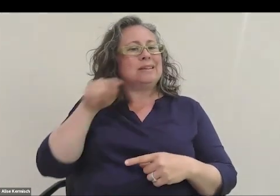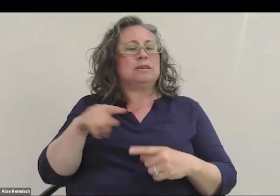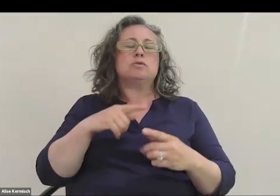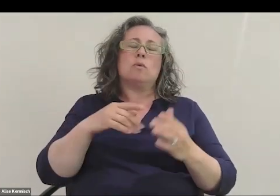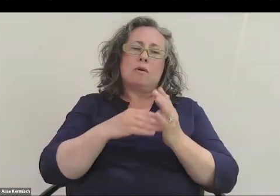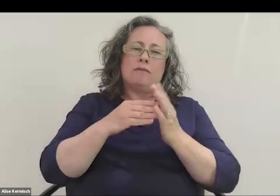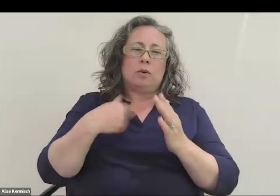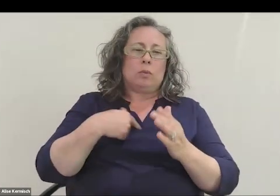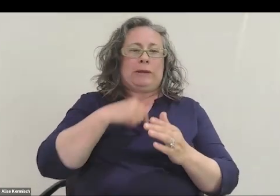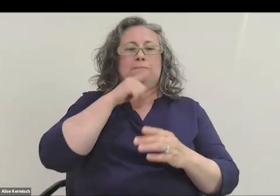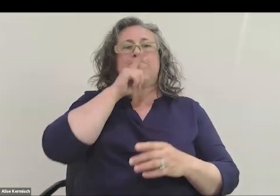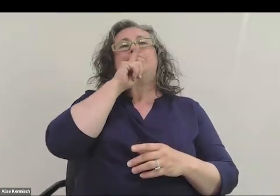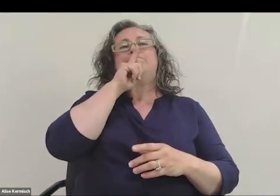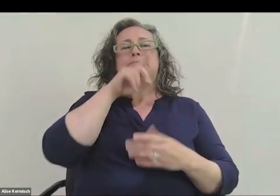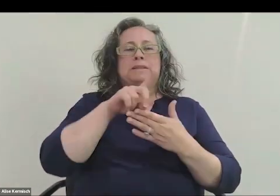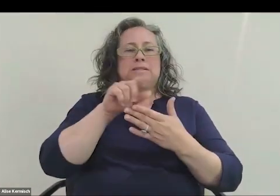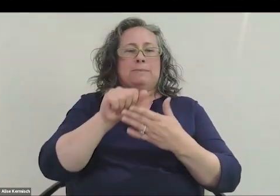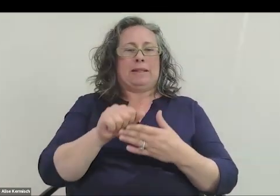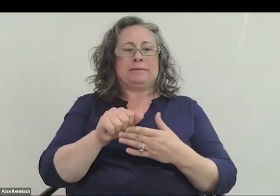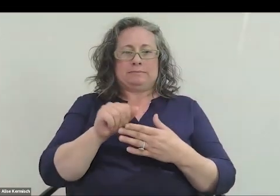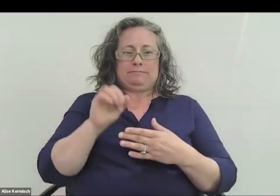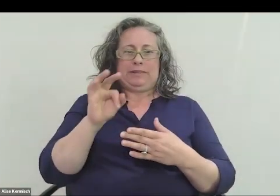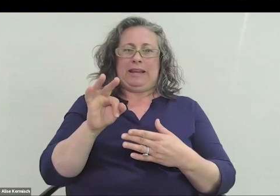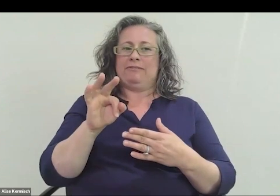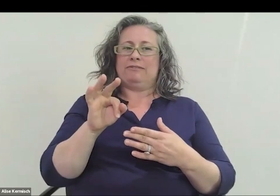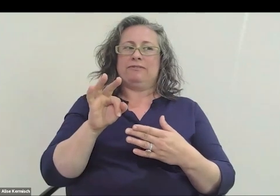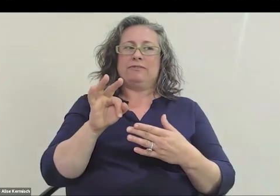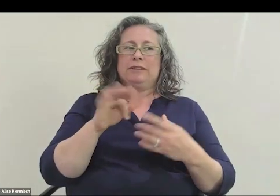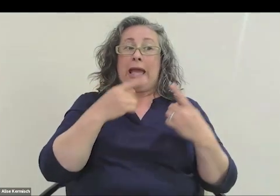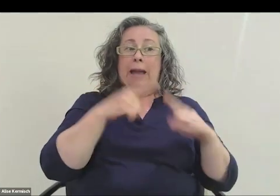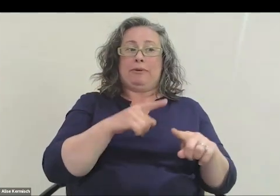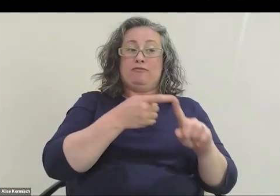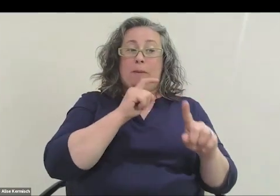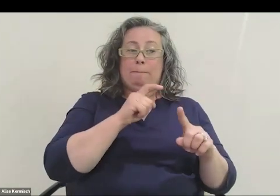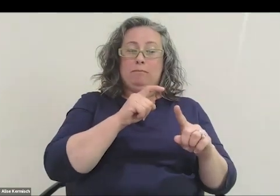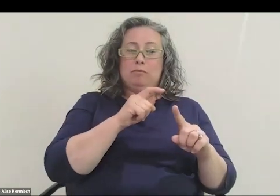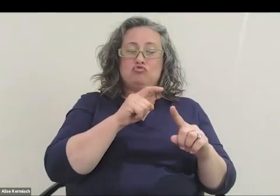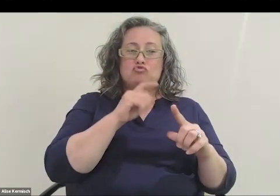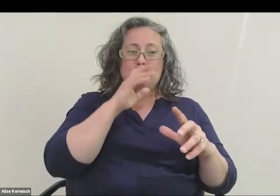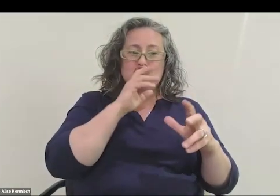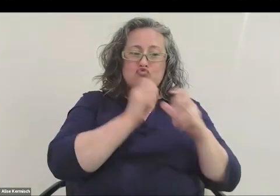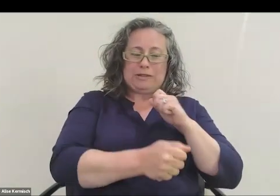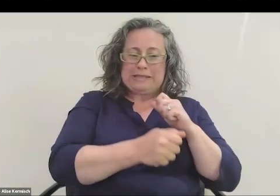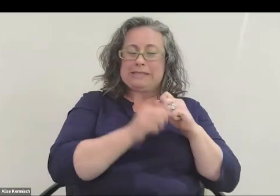especially those that are acquired, say, by the cruelties of chattel slavery, right?